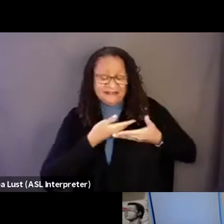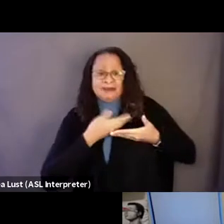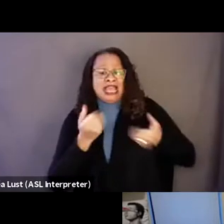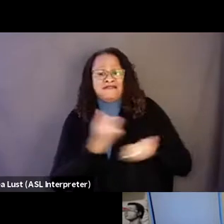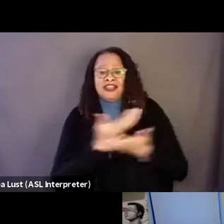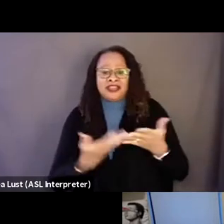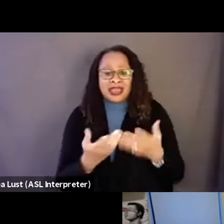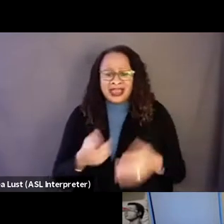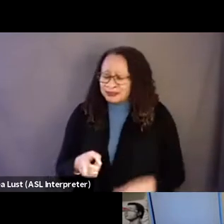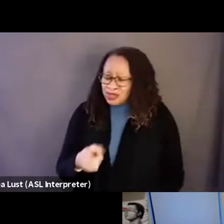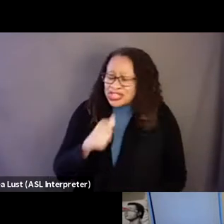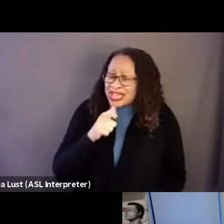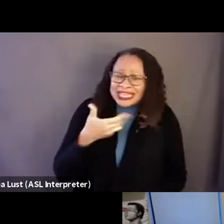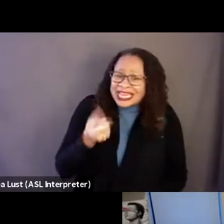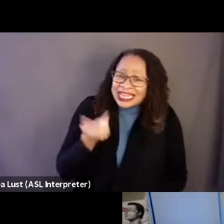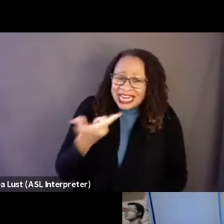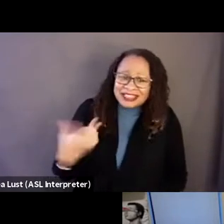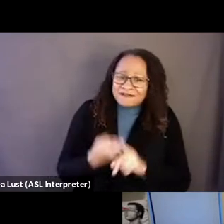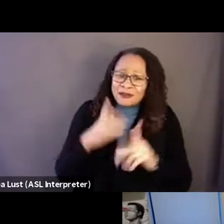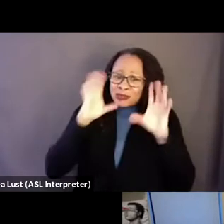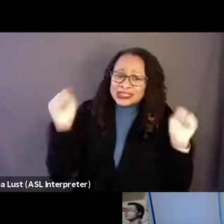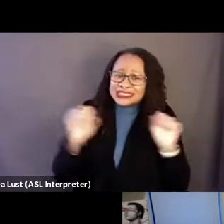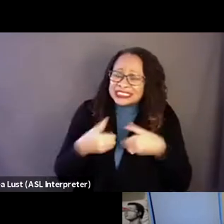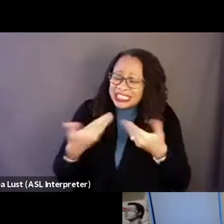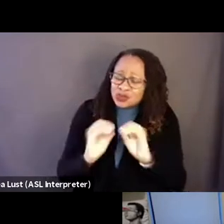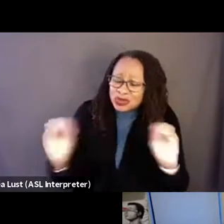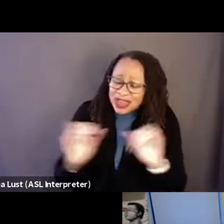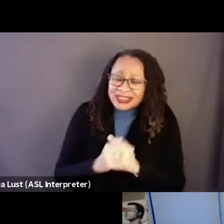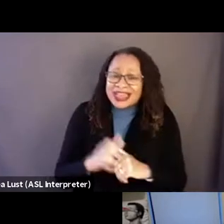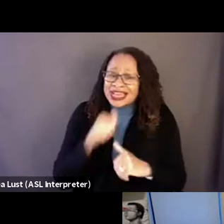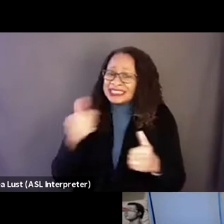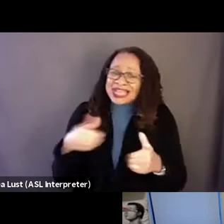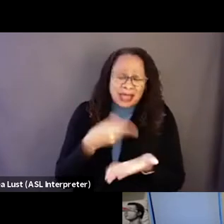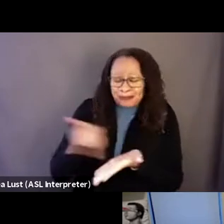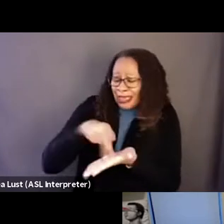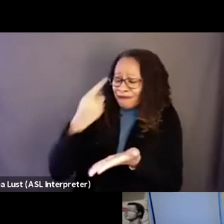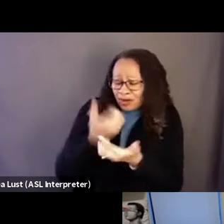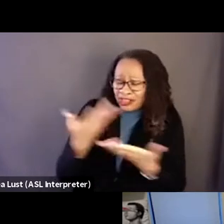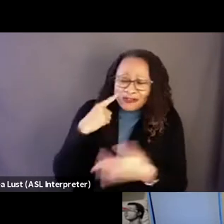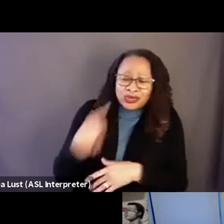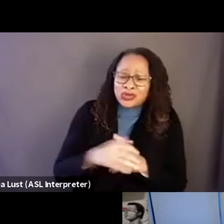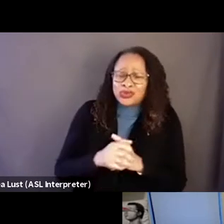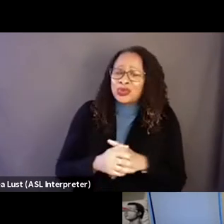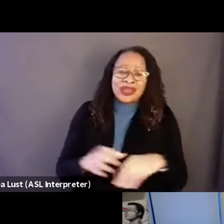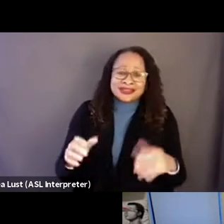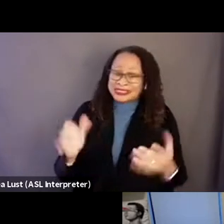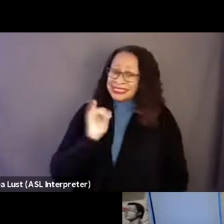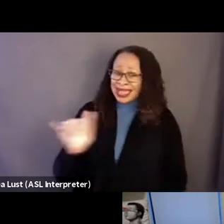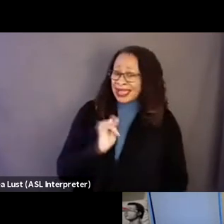You're getting the same situation. He's not handing $1000 bills and stuff out to you. He's not sending you limousines,